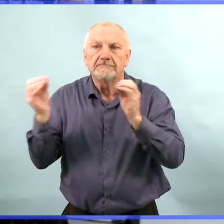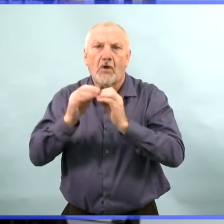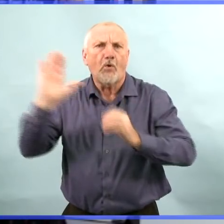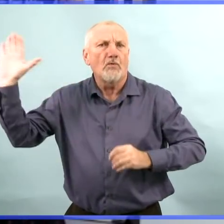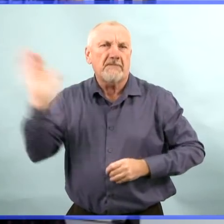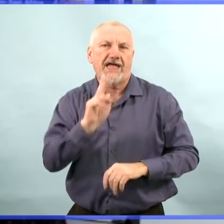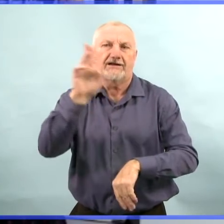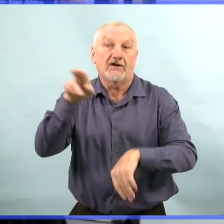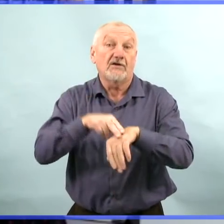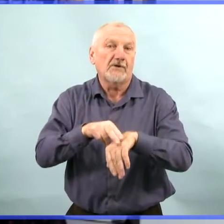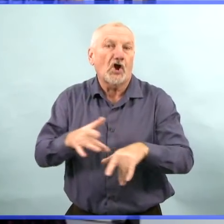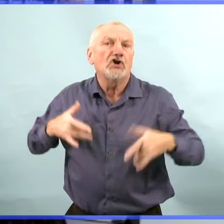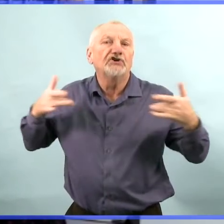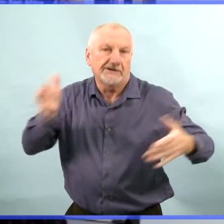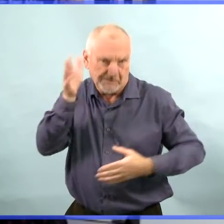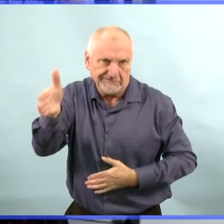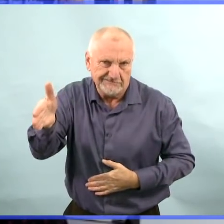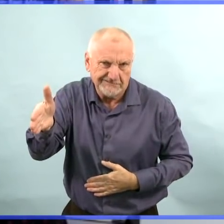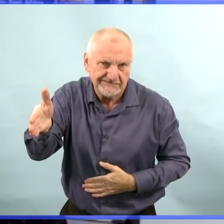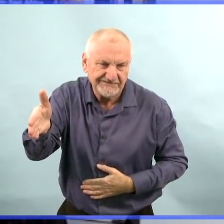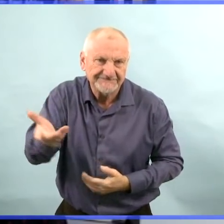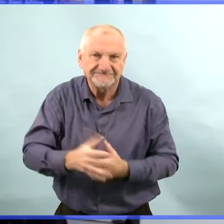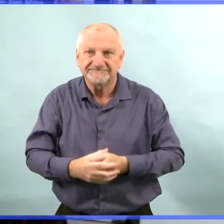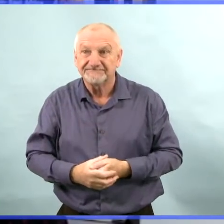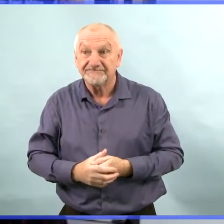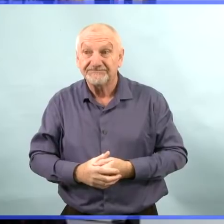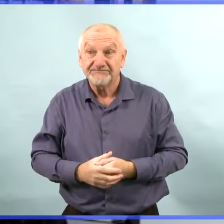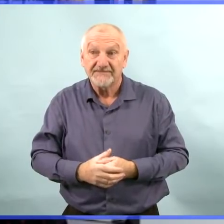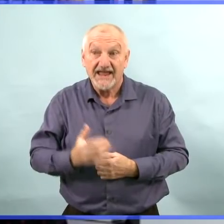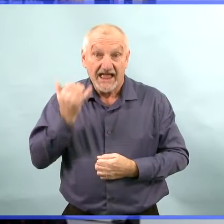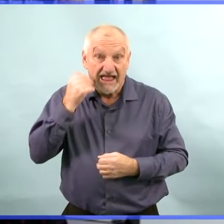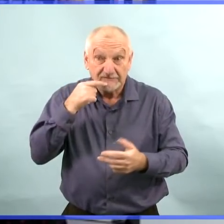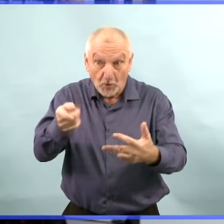even when kids have heard the facts it is absolutely normal for them to still